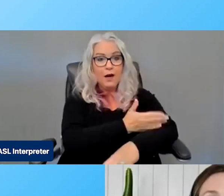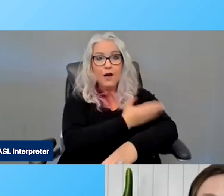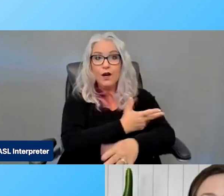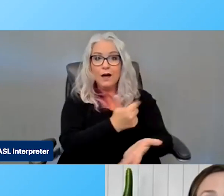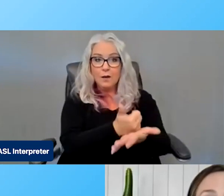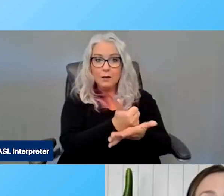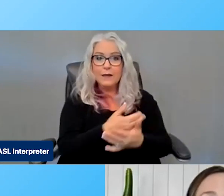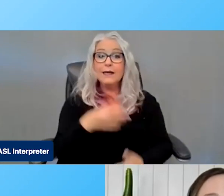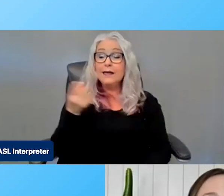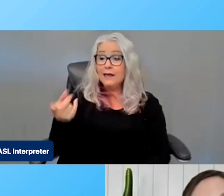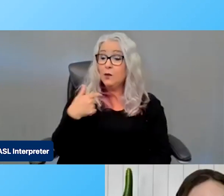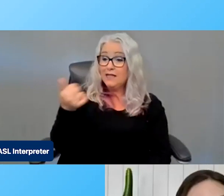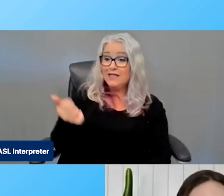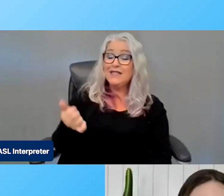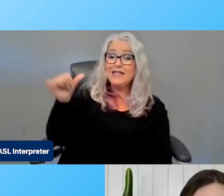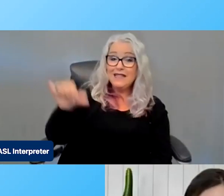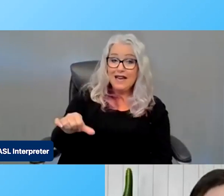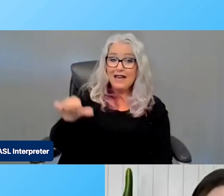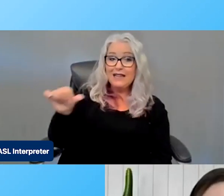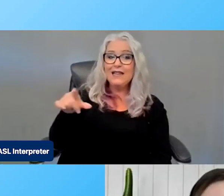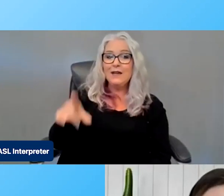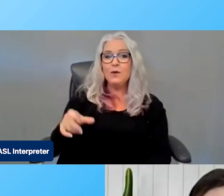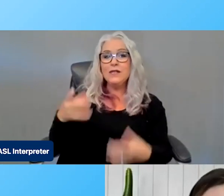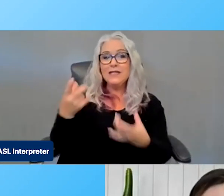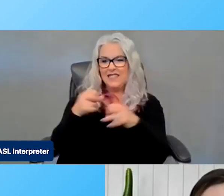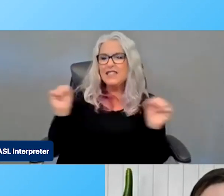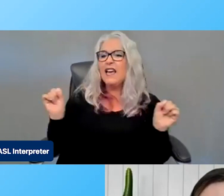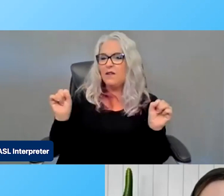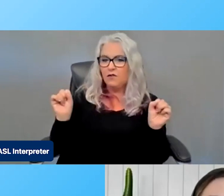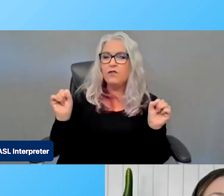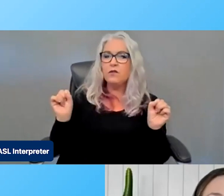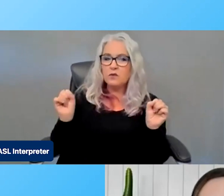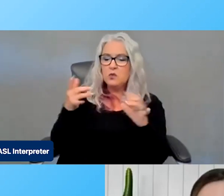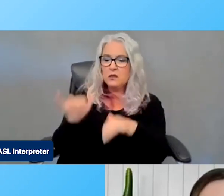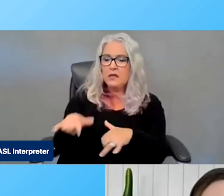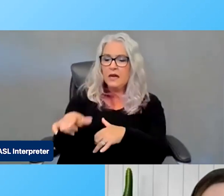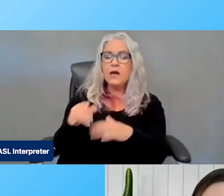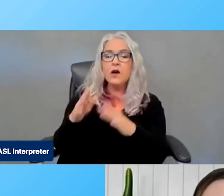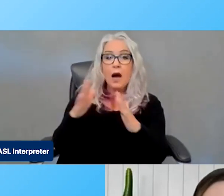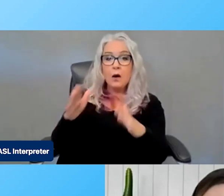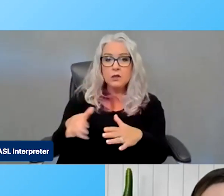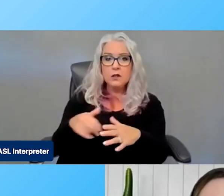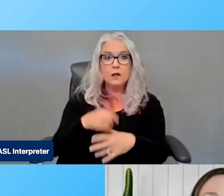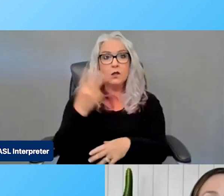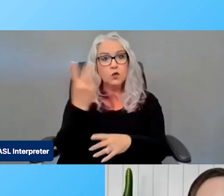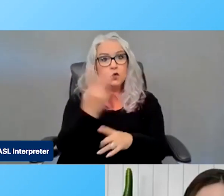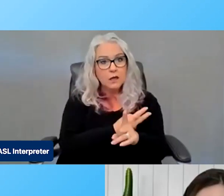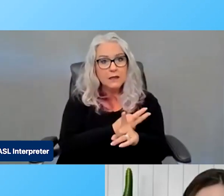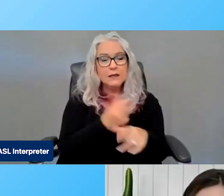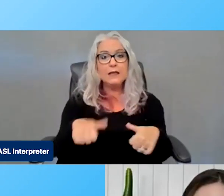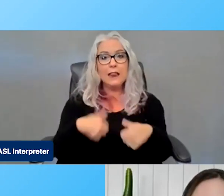because his home was deemed safe to occupy by FEMA. So after two months of living in mold with no air conditioning